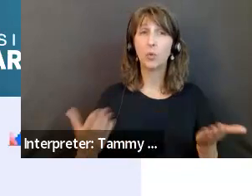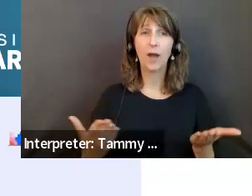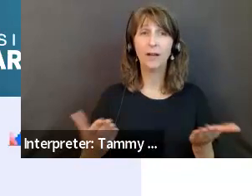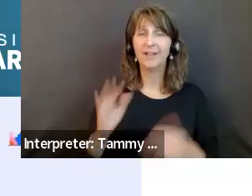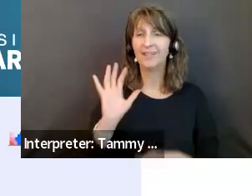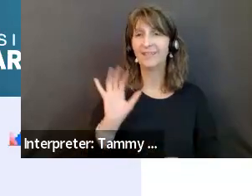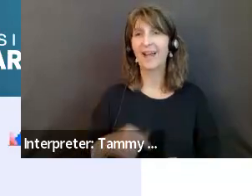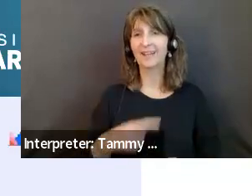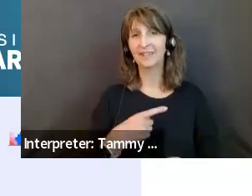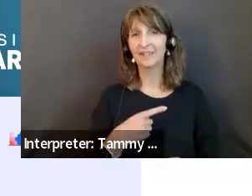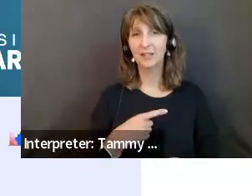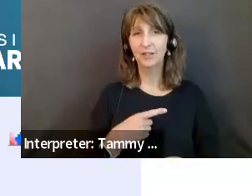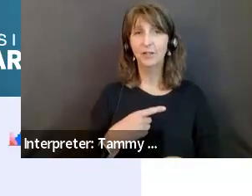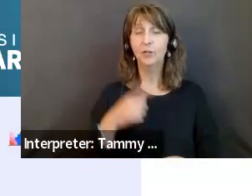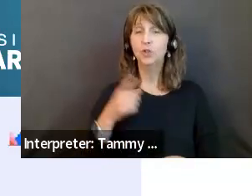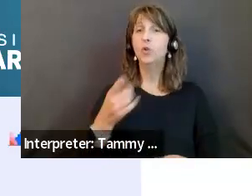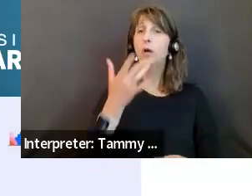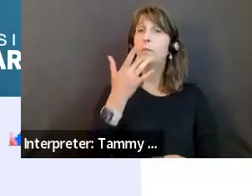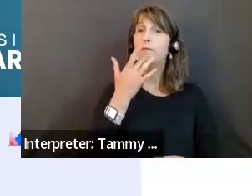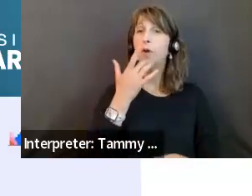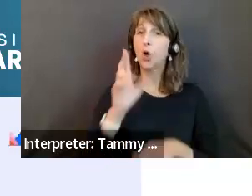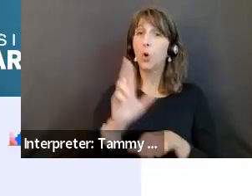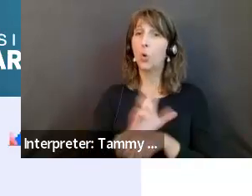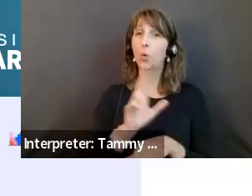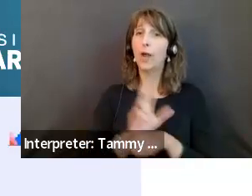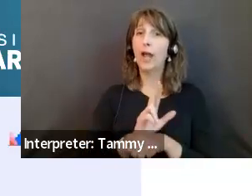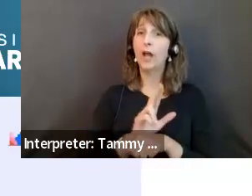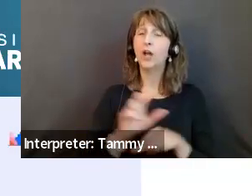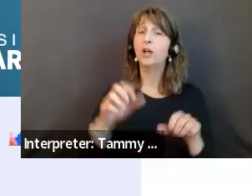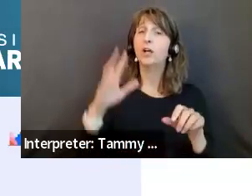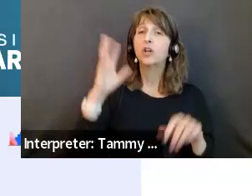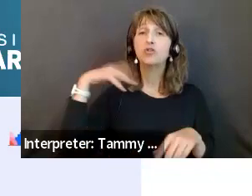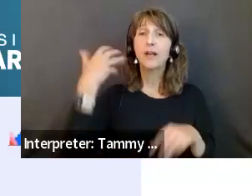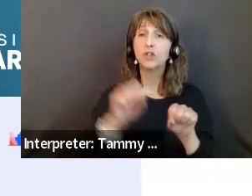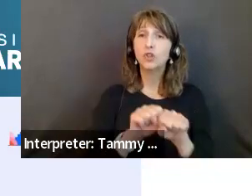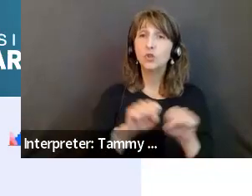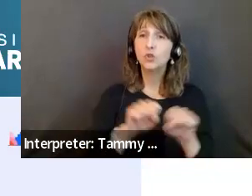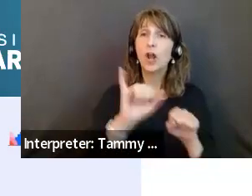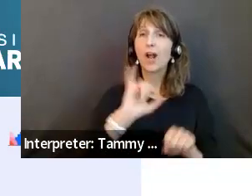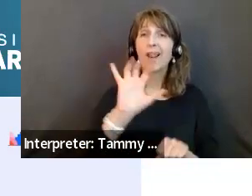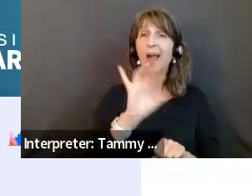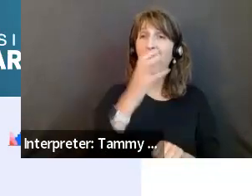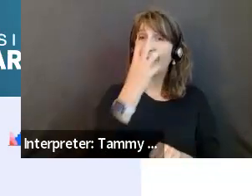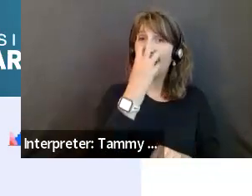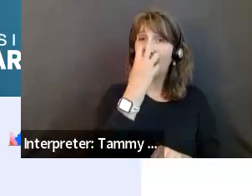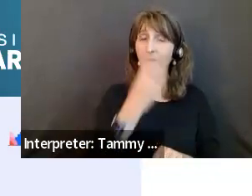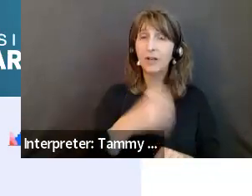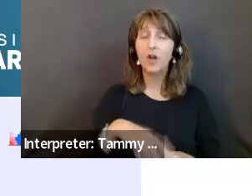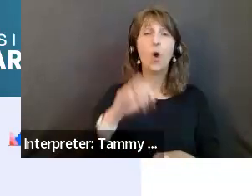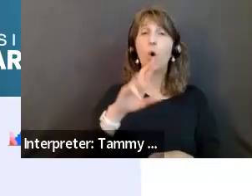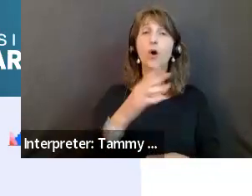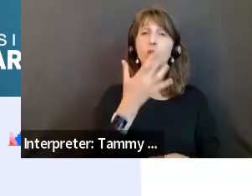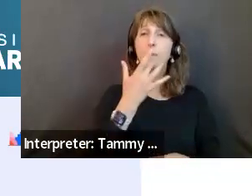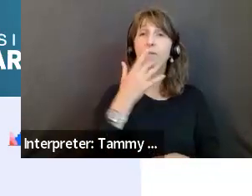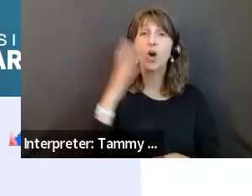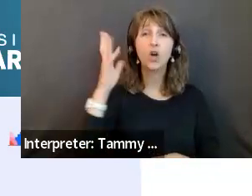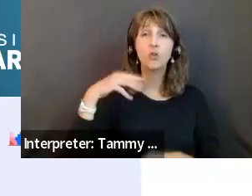Would you rather wear clown shoes every day or wear a clown wig every day? For those of you who can't see this, slide, there's a picture.